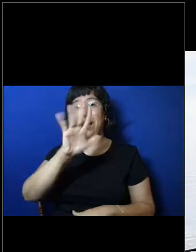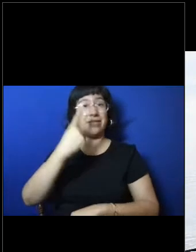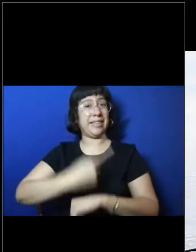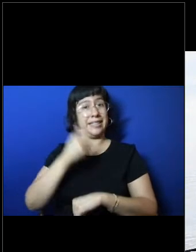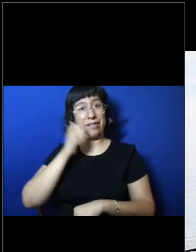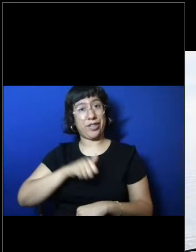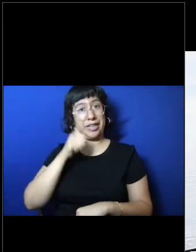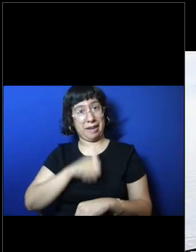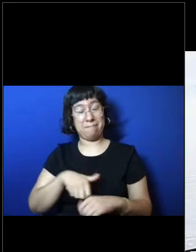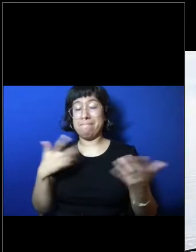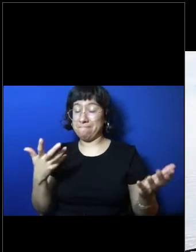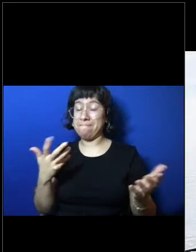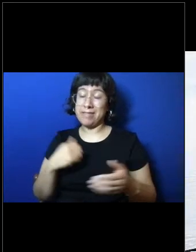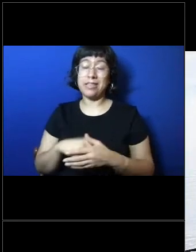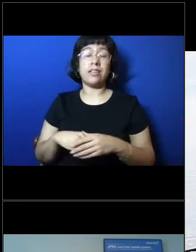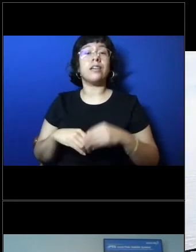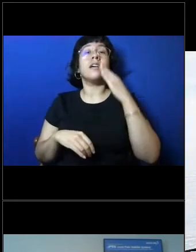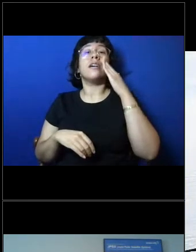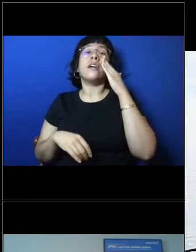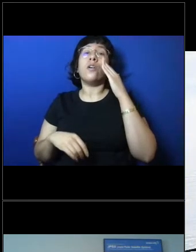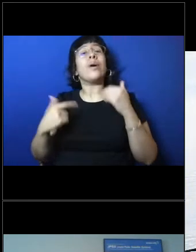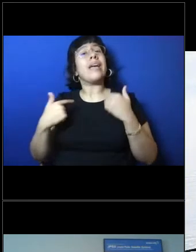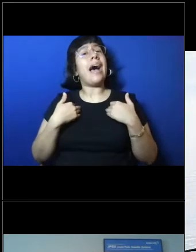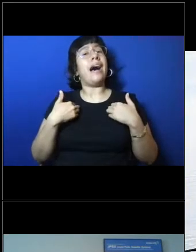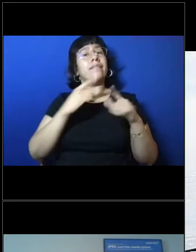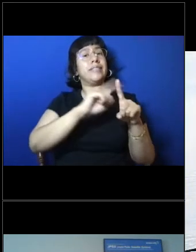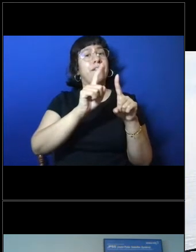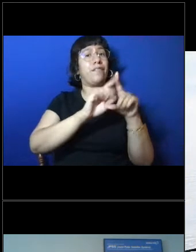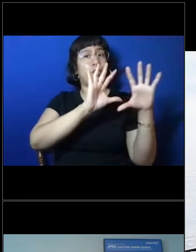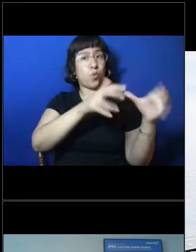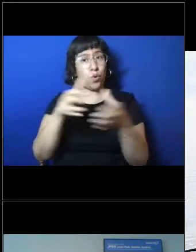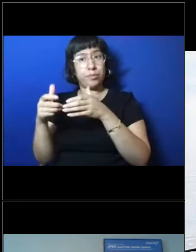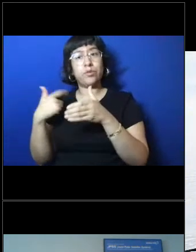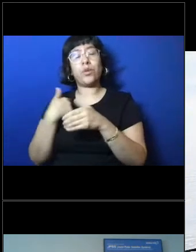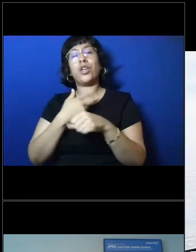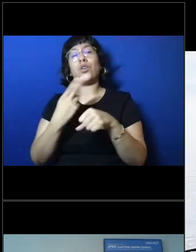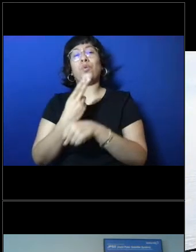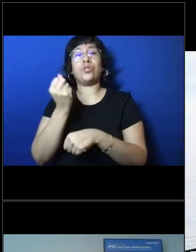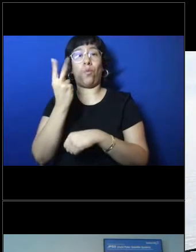different groups work different shifts. We actually at NOAA, we use a lot of 12-hour shifts